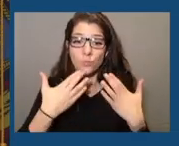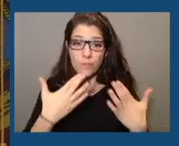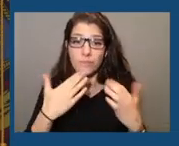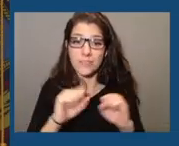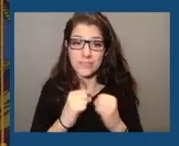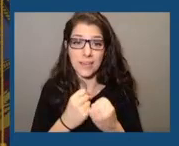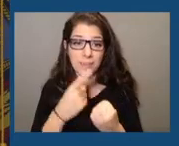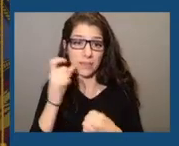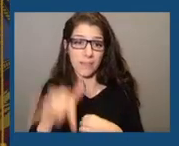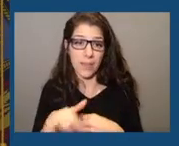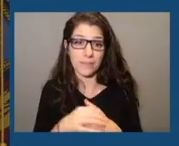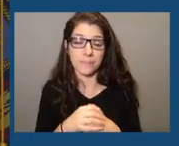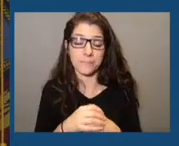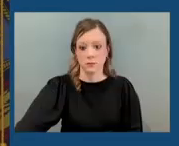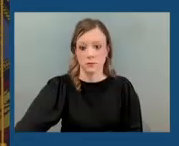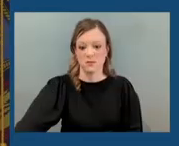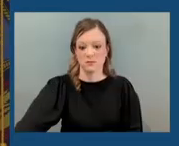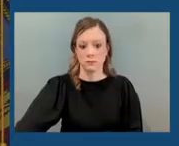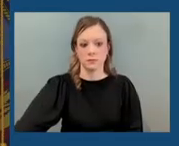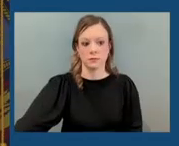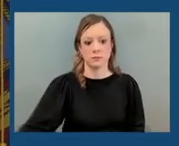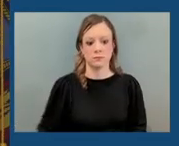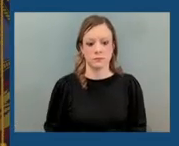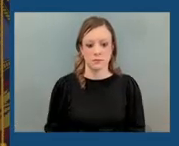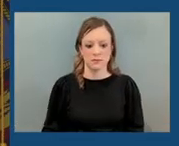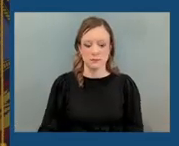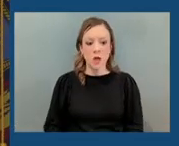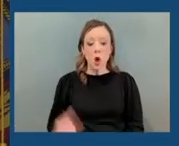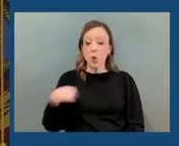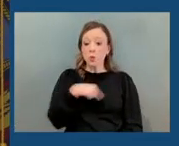And our increa we've increased the operational budget by 22%